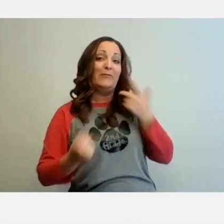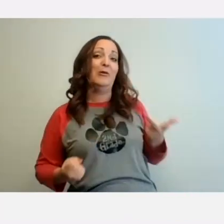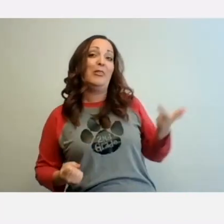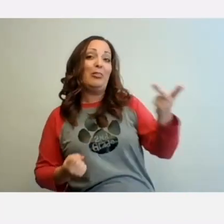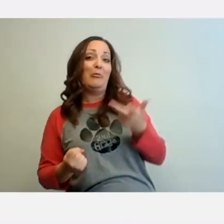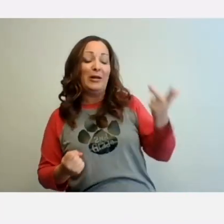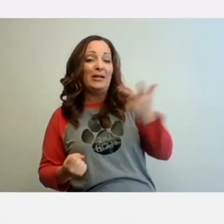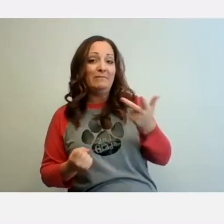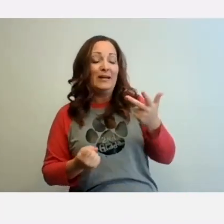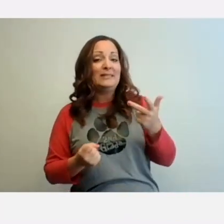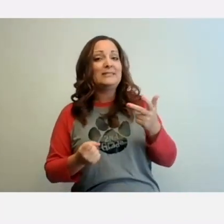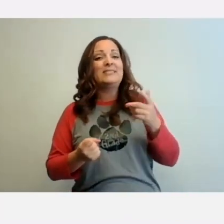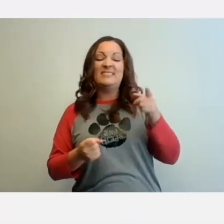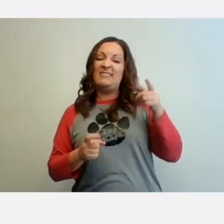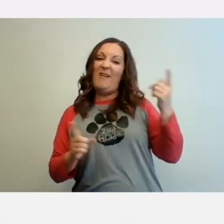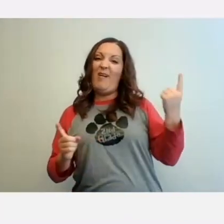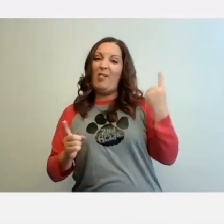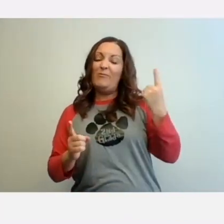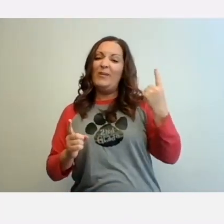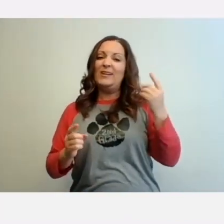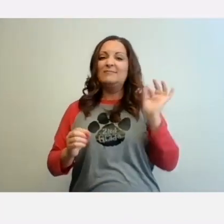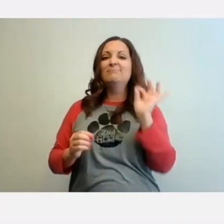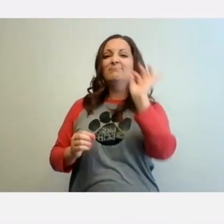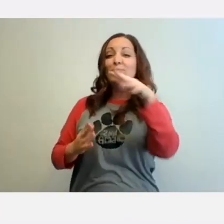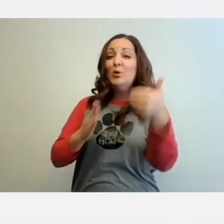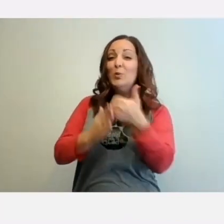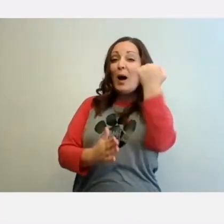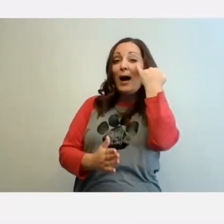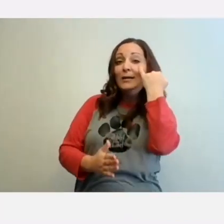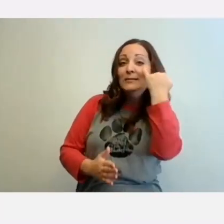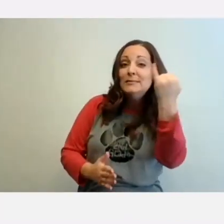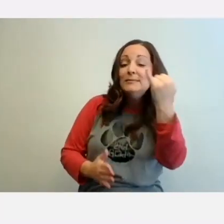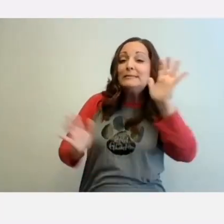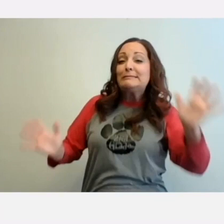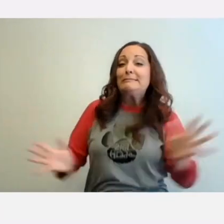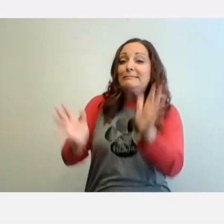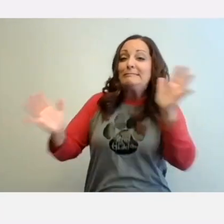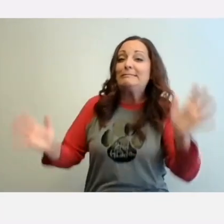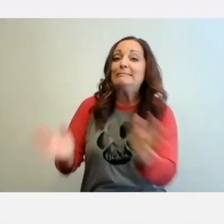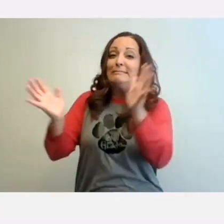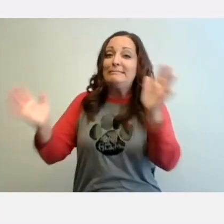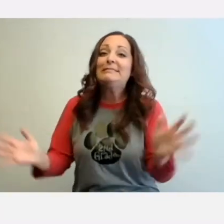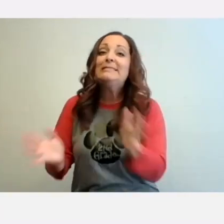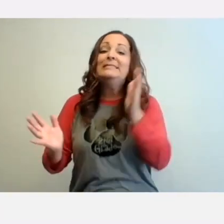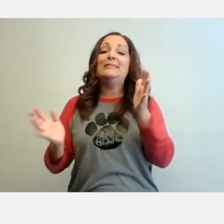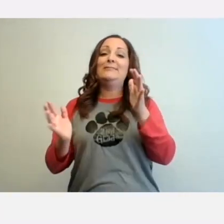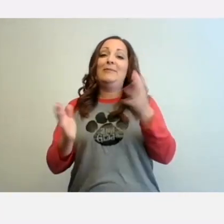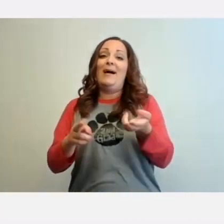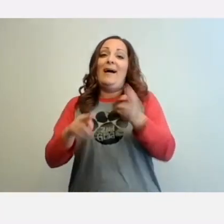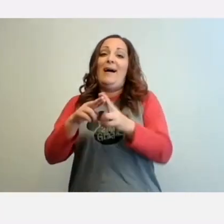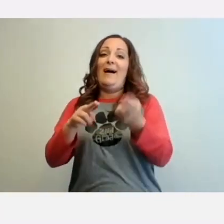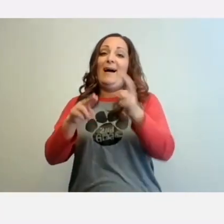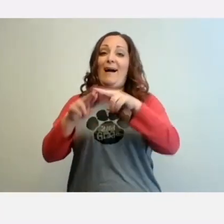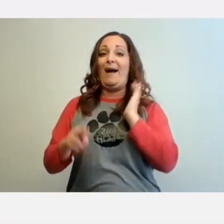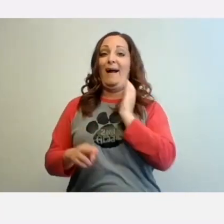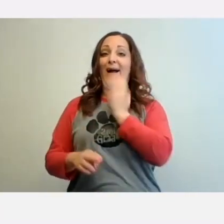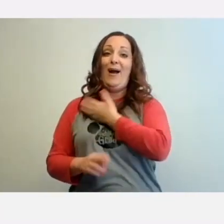to provide individual support and team support to the three of us.